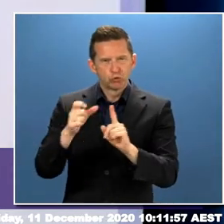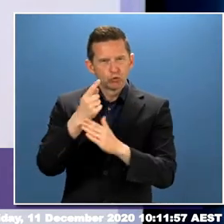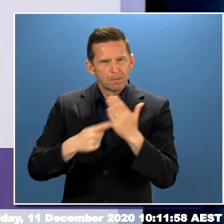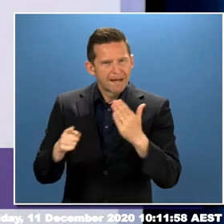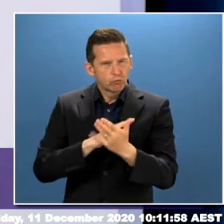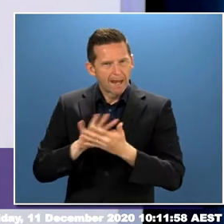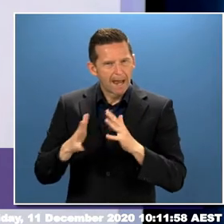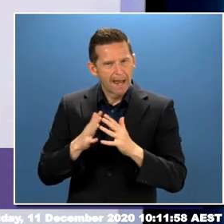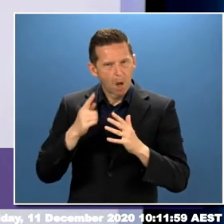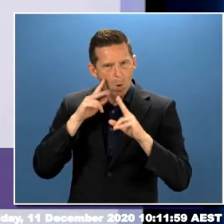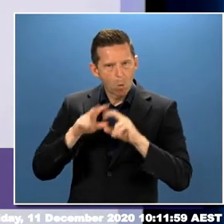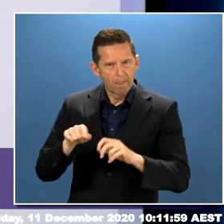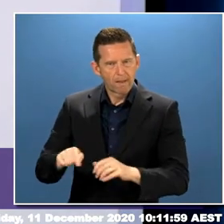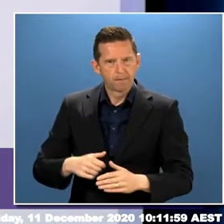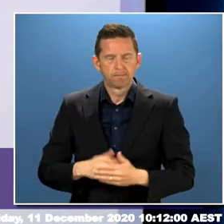I think when you consider indirect discrimination what